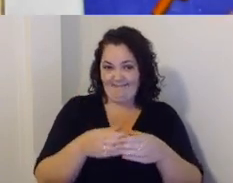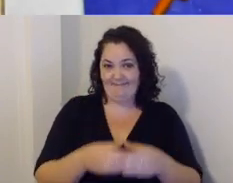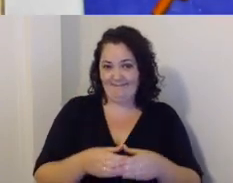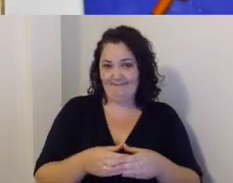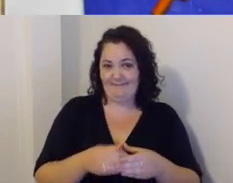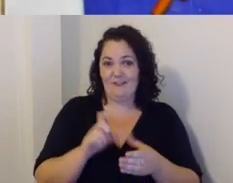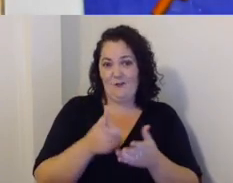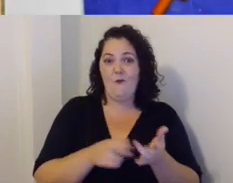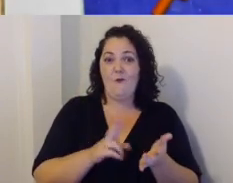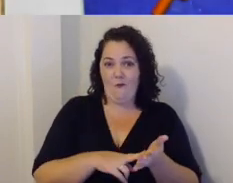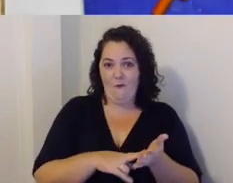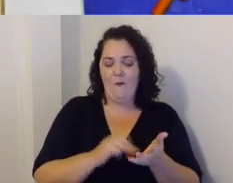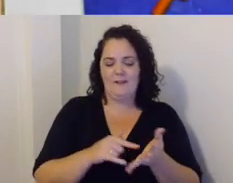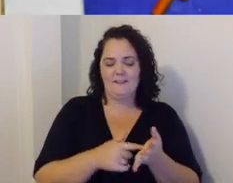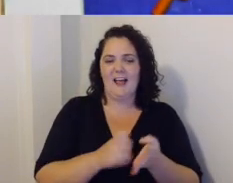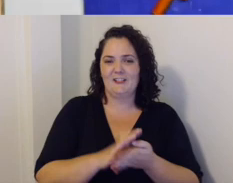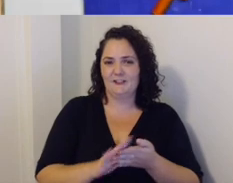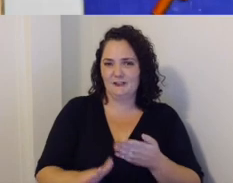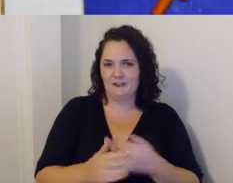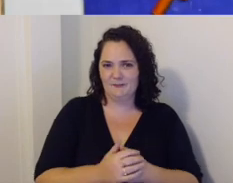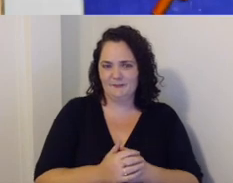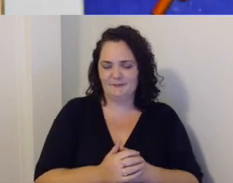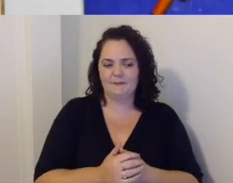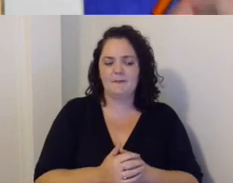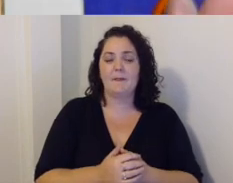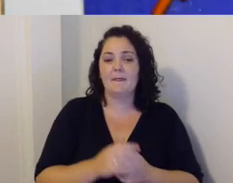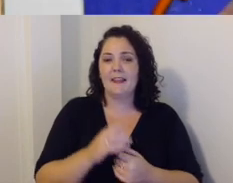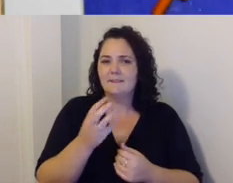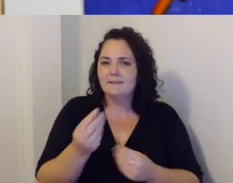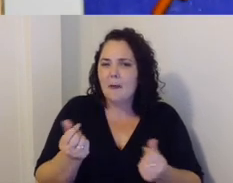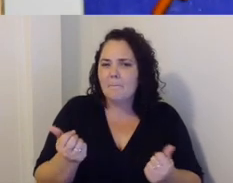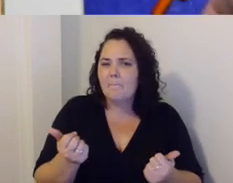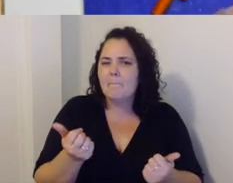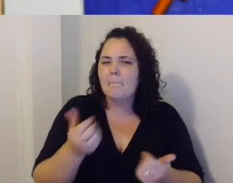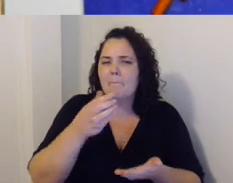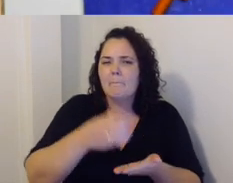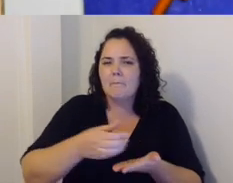makes a really really beautiful dry ground as well there are baby powders if you have that which are